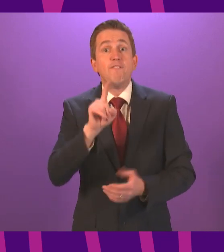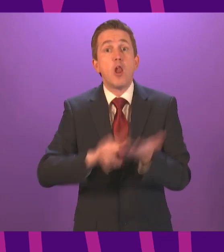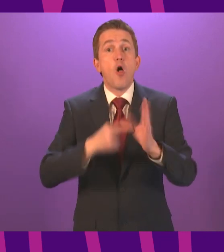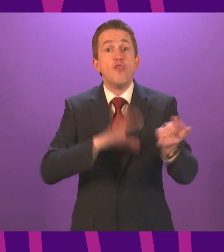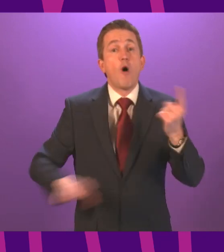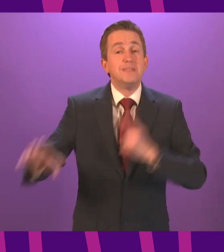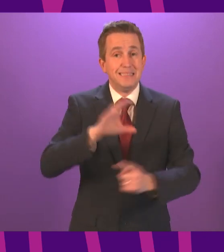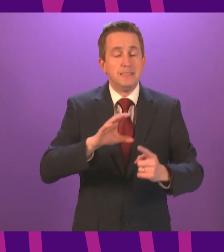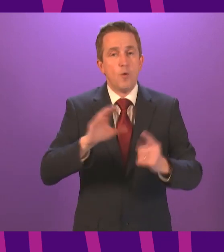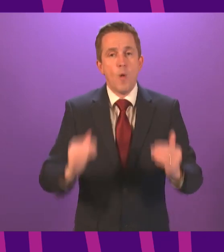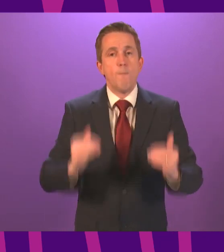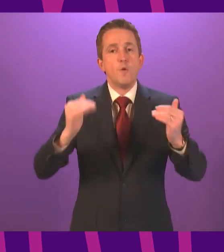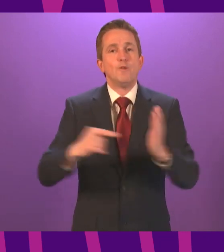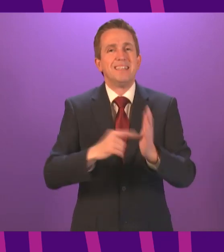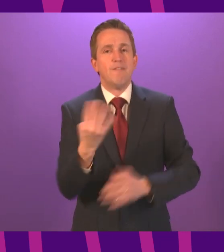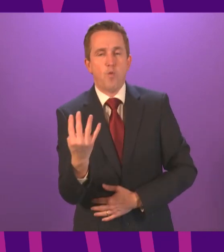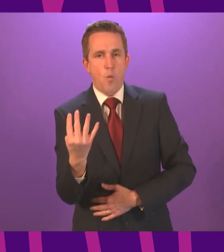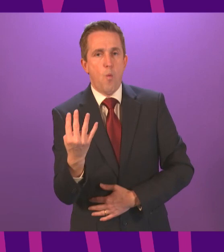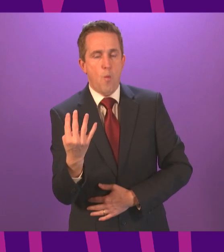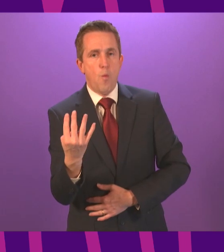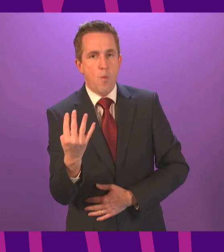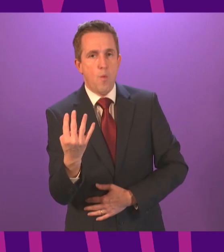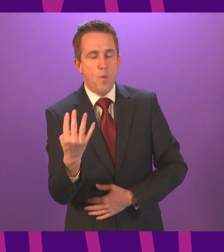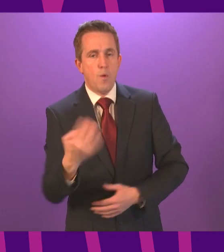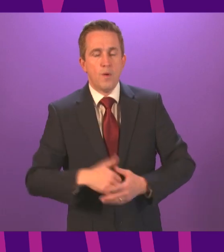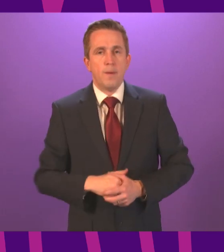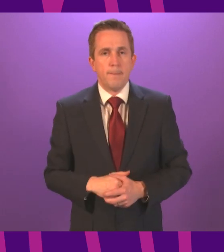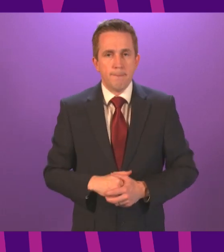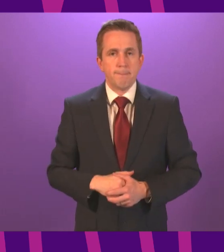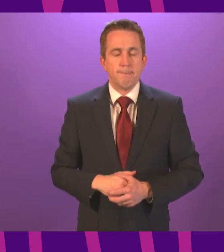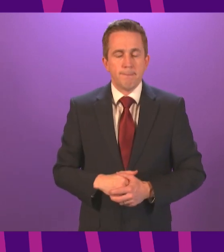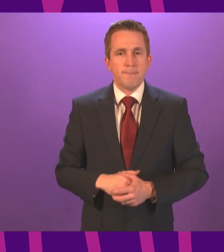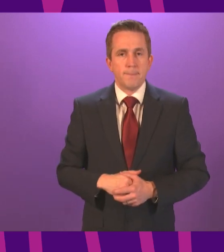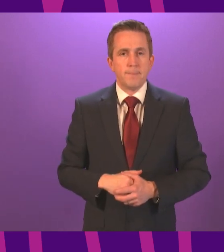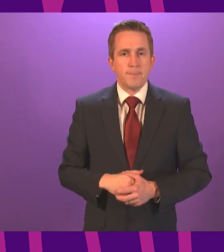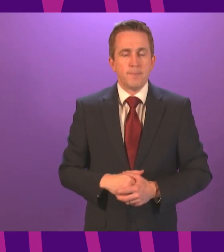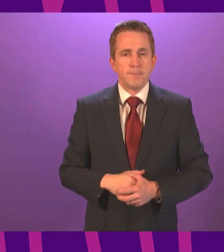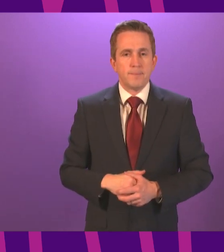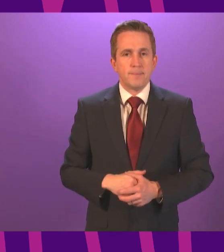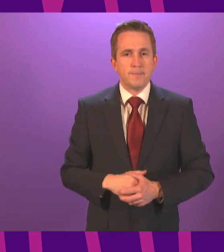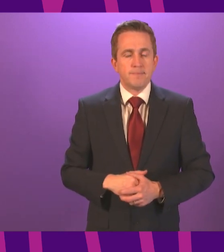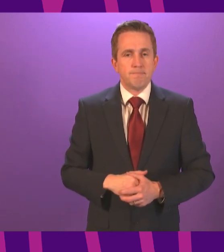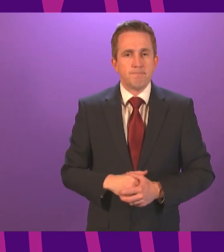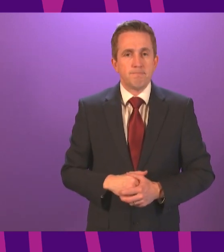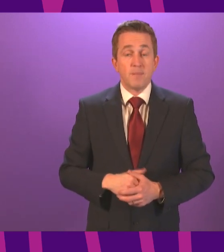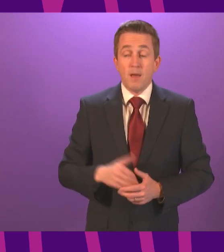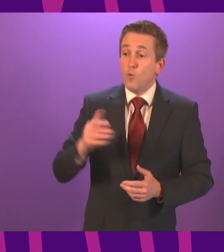There are two aspects to that. First, when we have infection levels at a stable but high